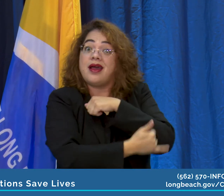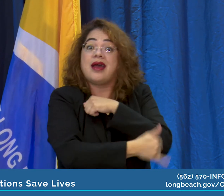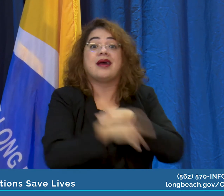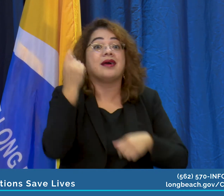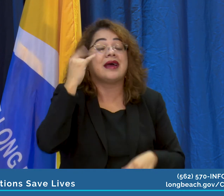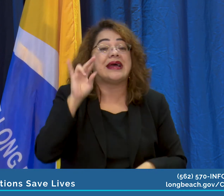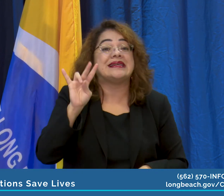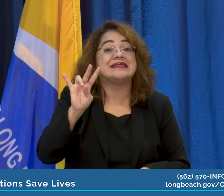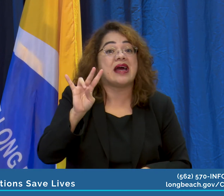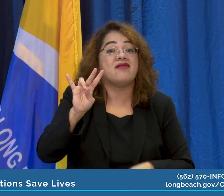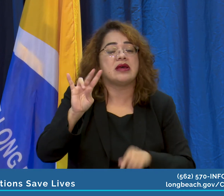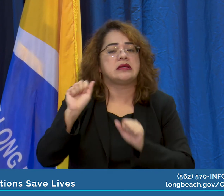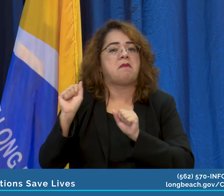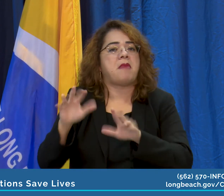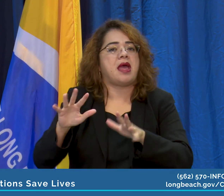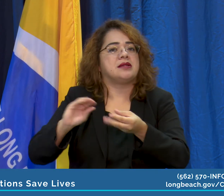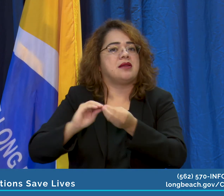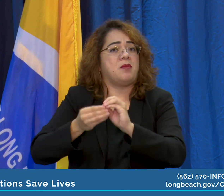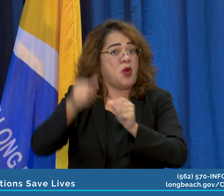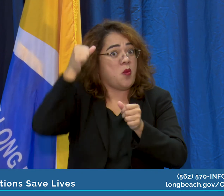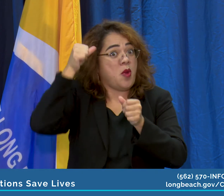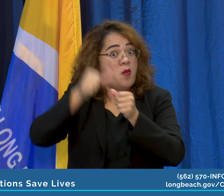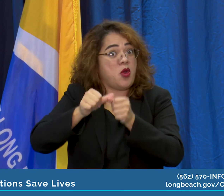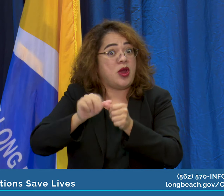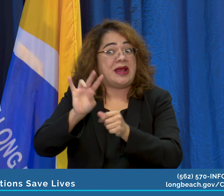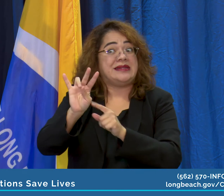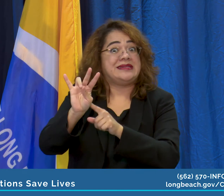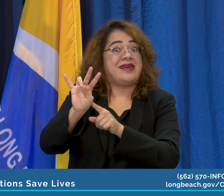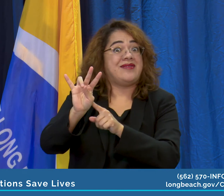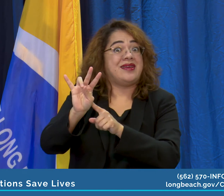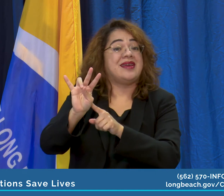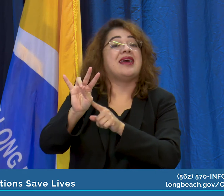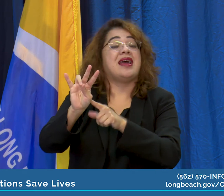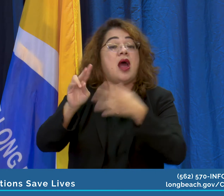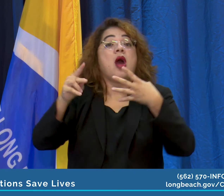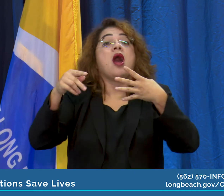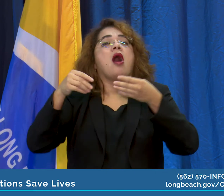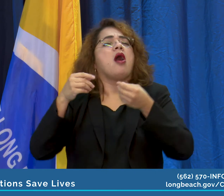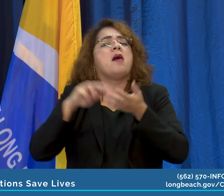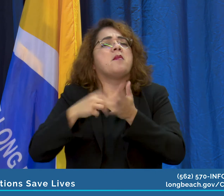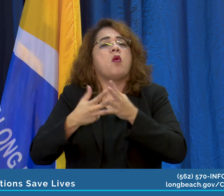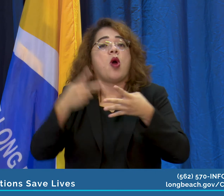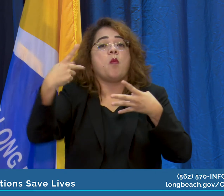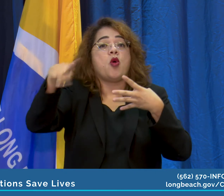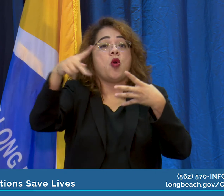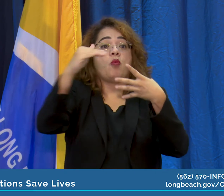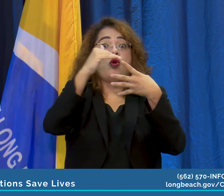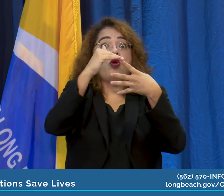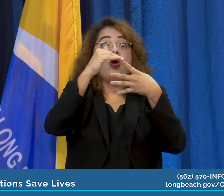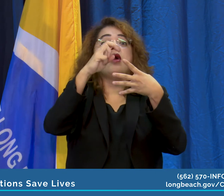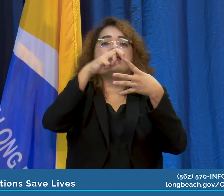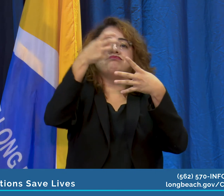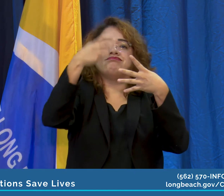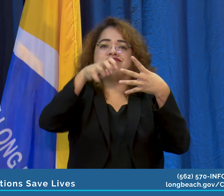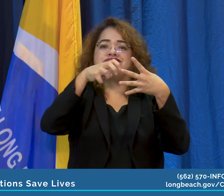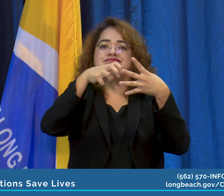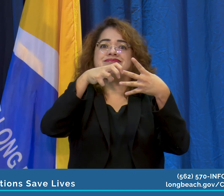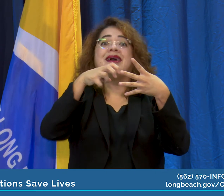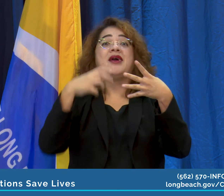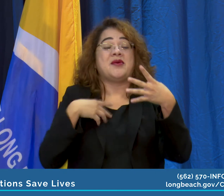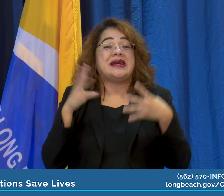to be able to, to be able to move out of the purple tier and we were as low as 6.9 for a day.